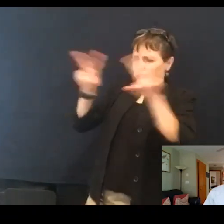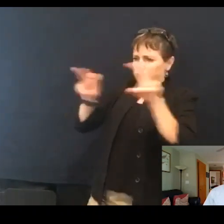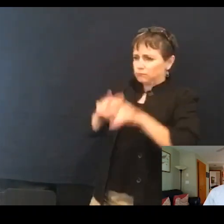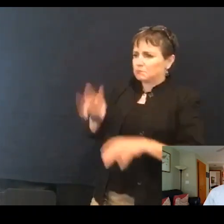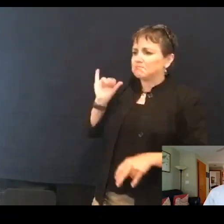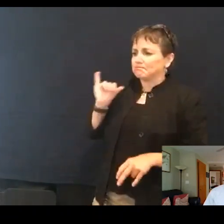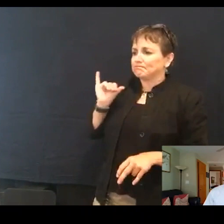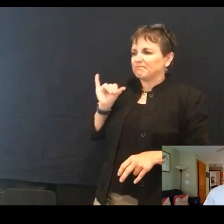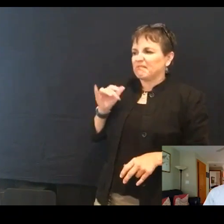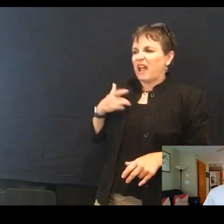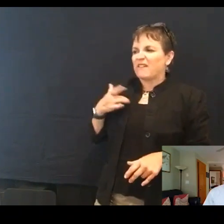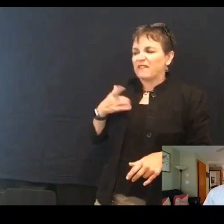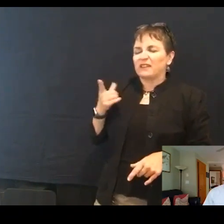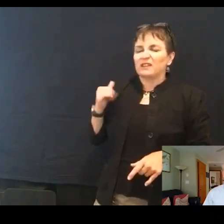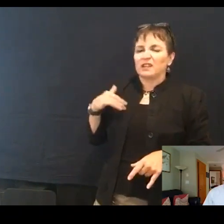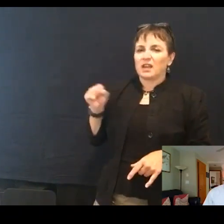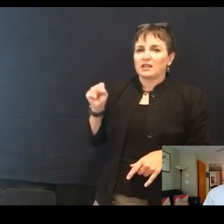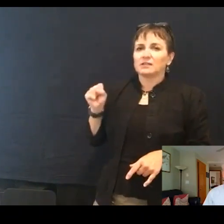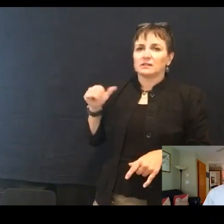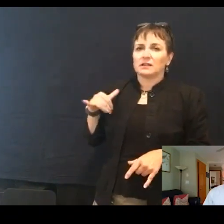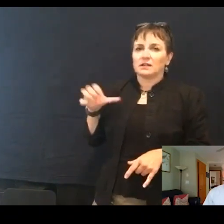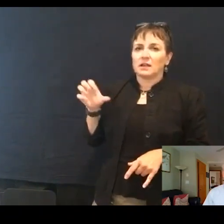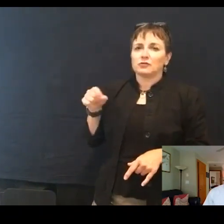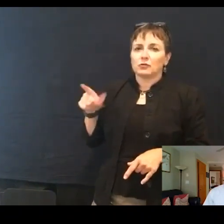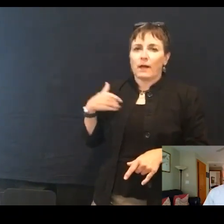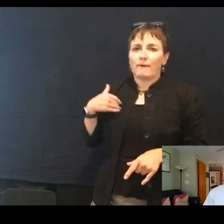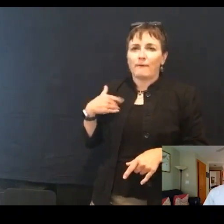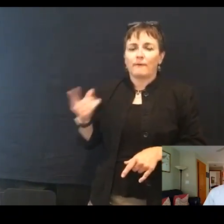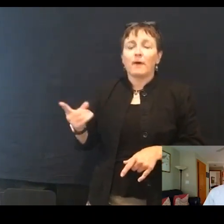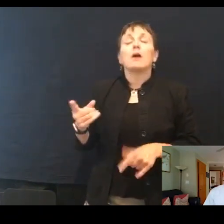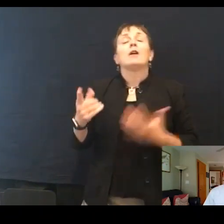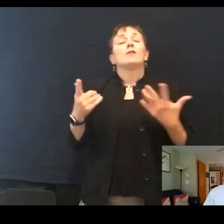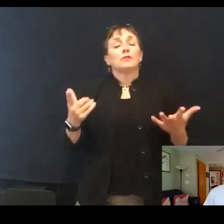believe you have an inherited retinal disease.